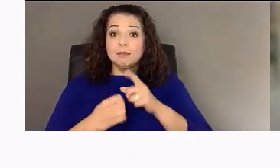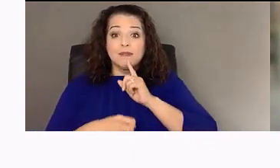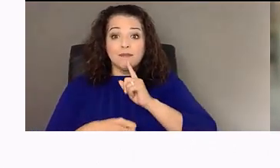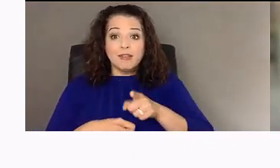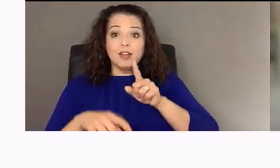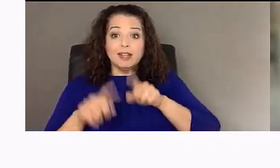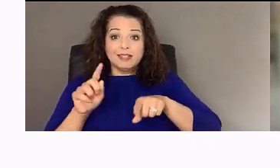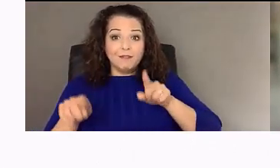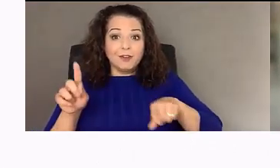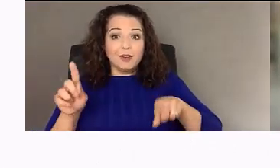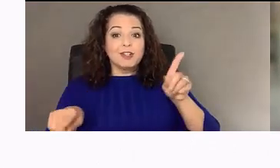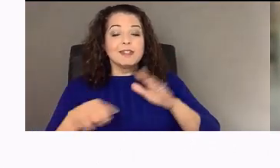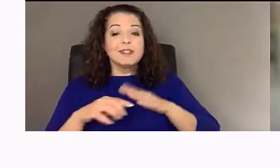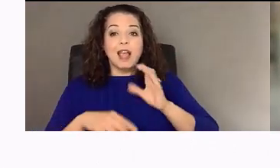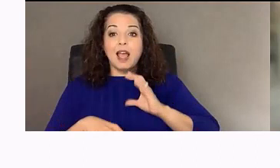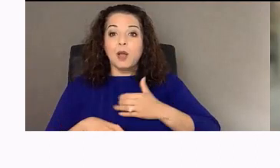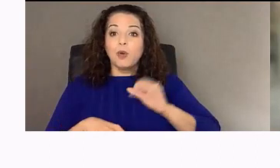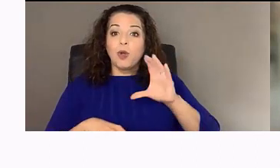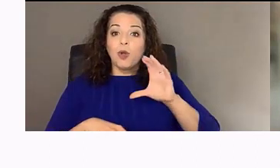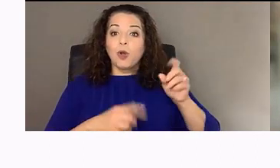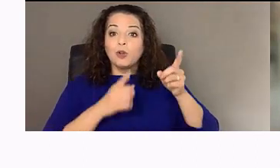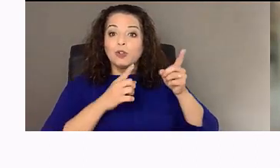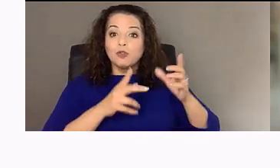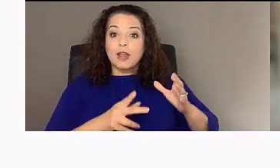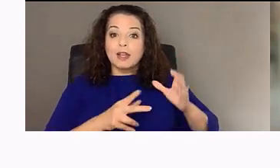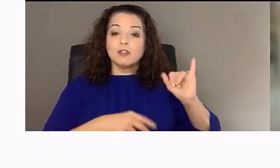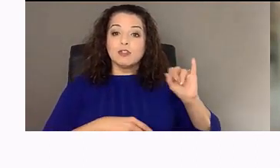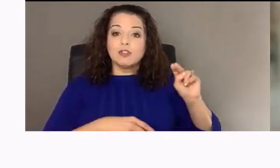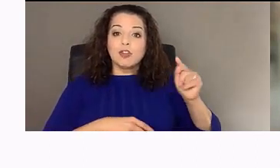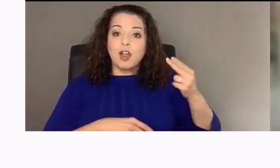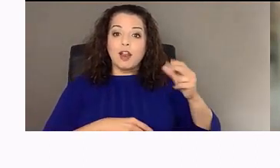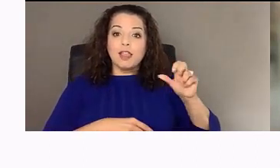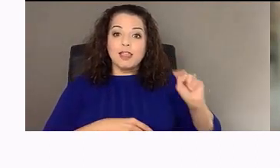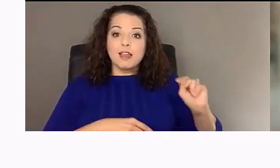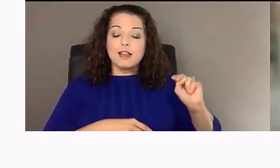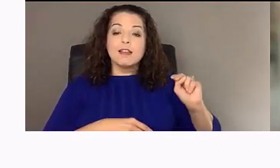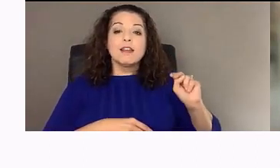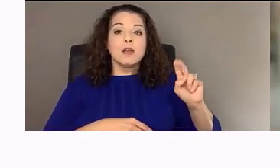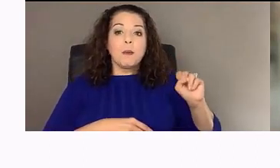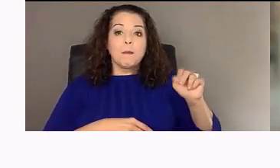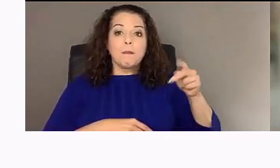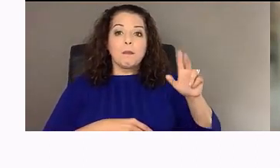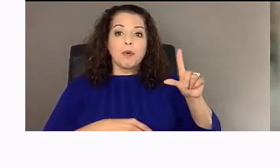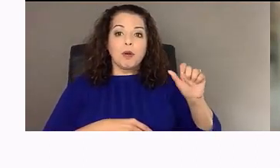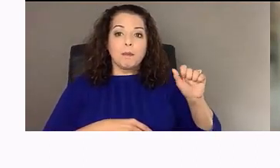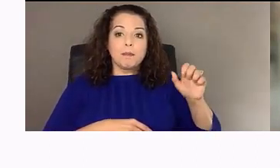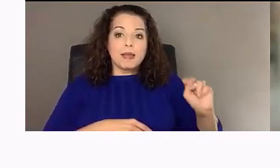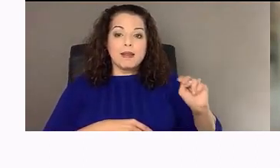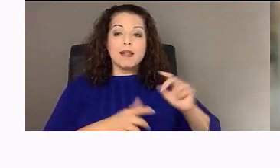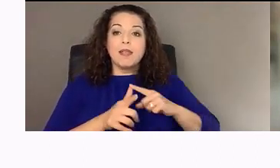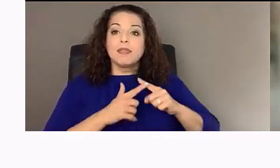Our co-directors are Dr. Jonathan Pearlman and Mary Goldberg. Our project manager, Nancy Augustine.